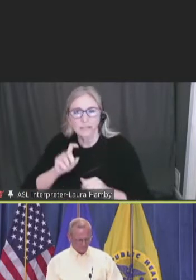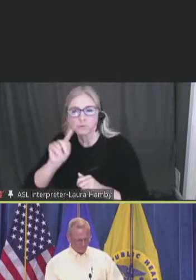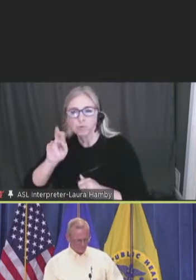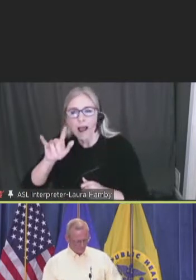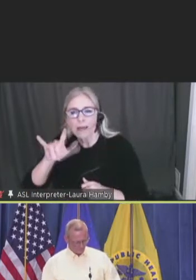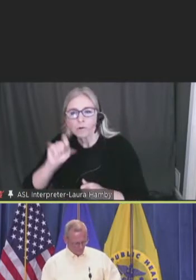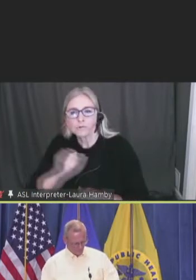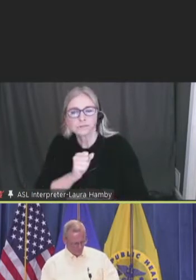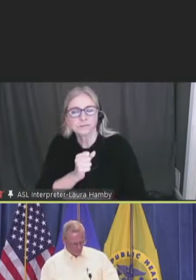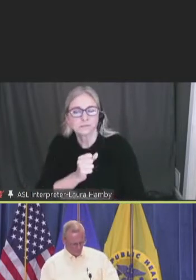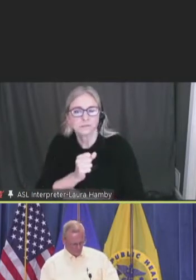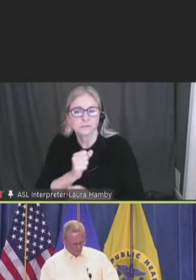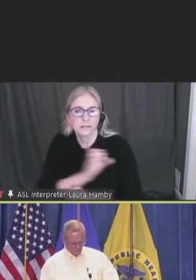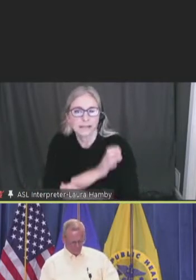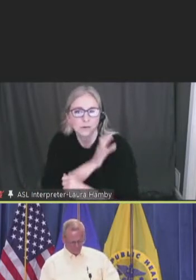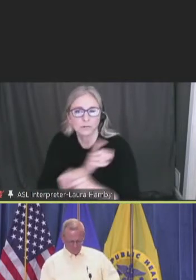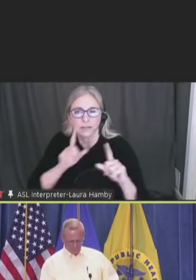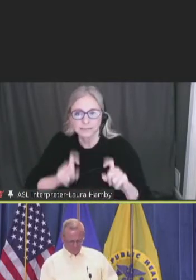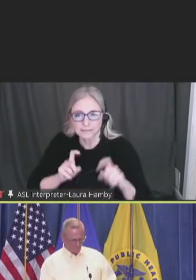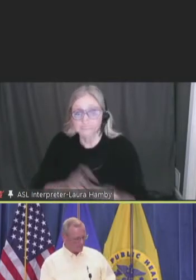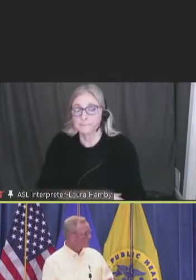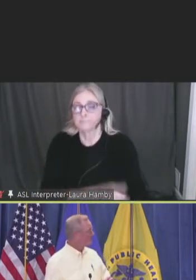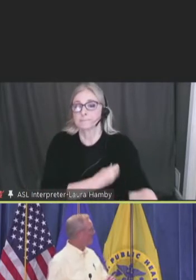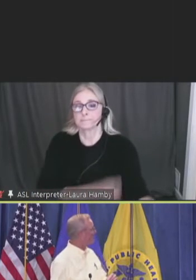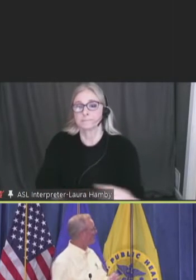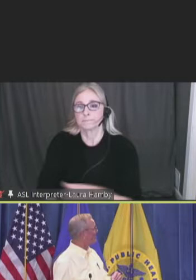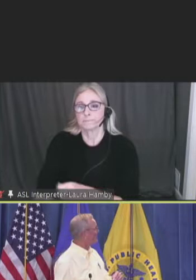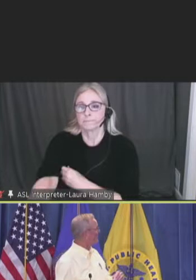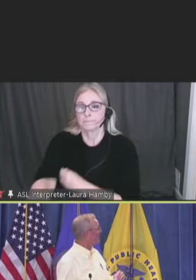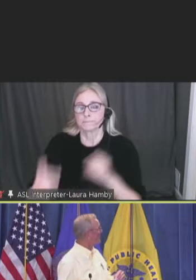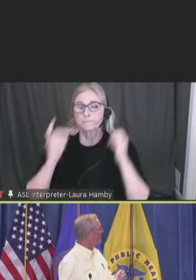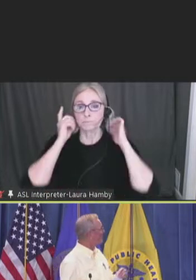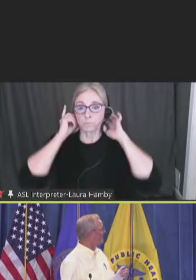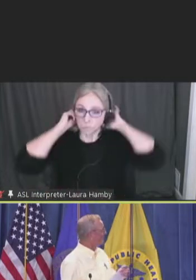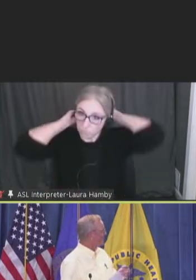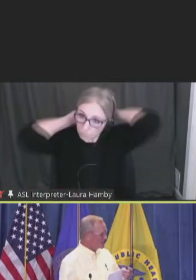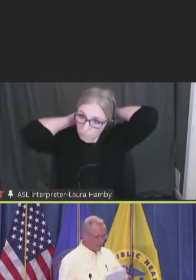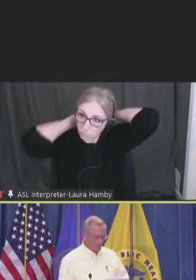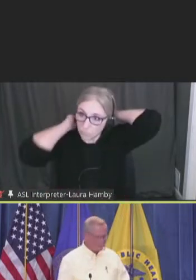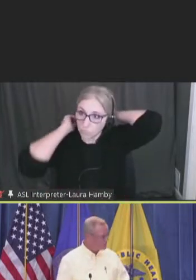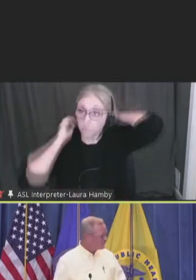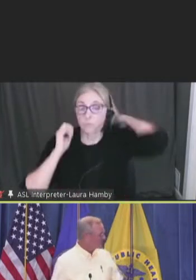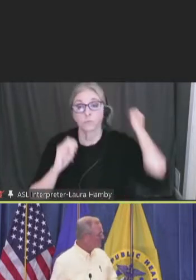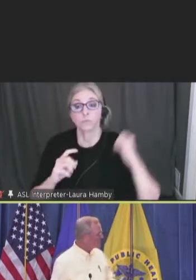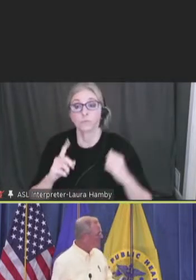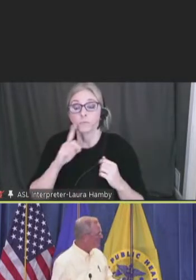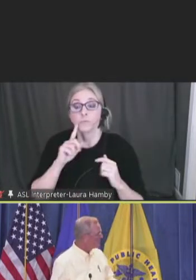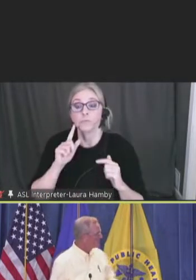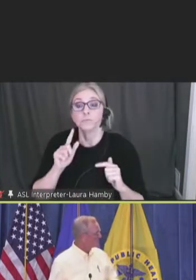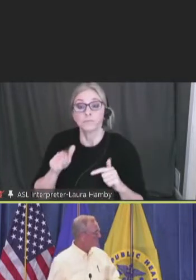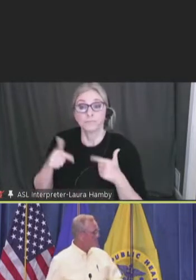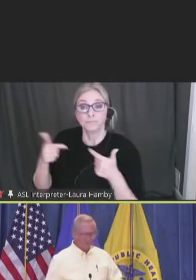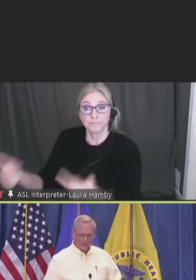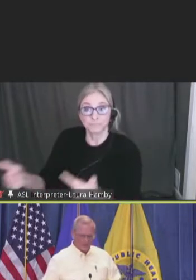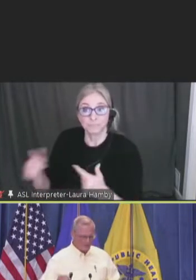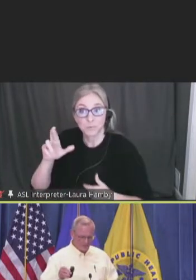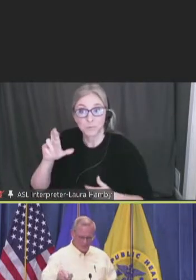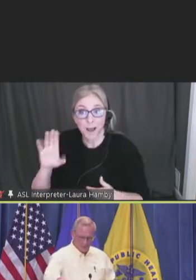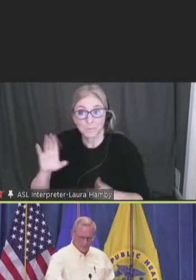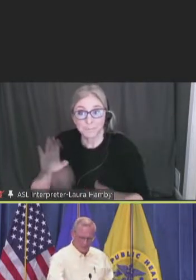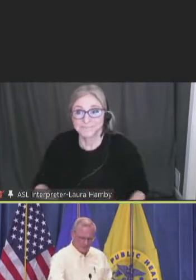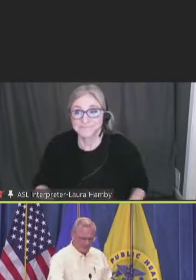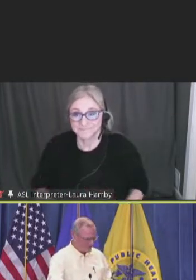And I will turn the others over to Rob.